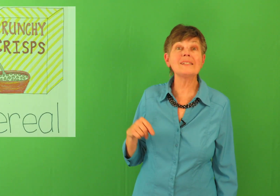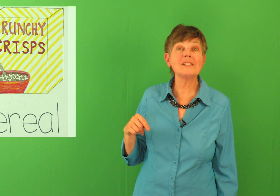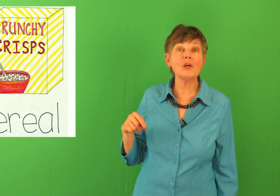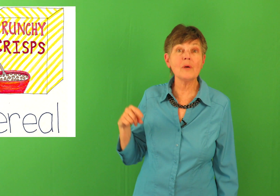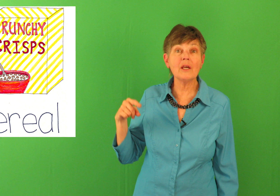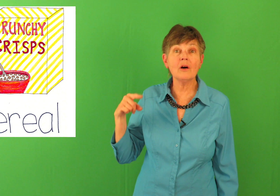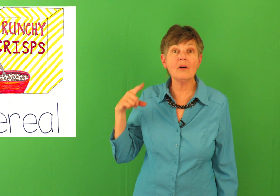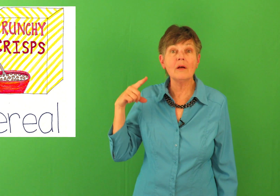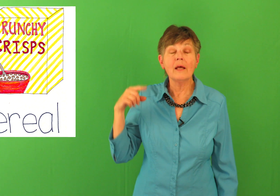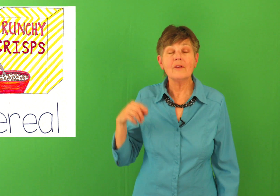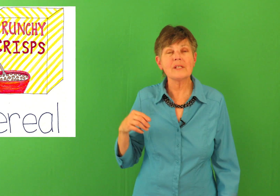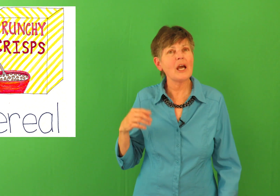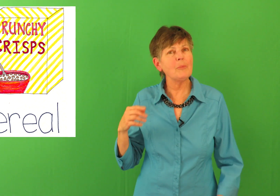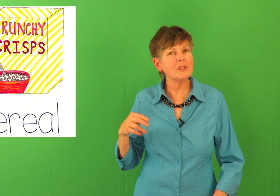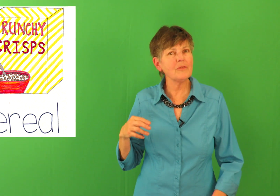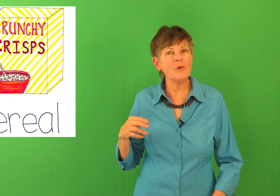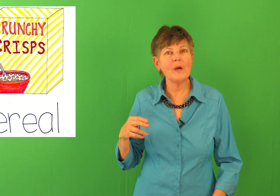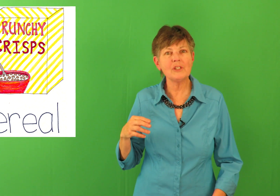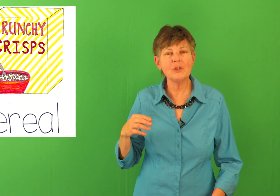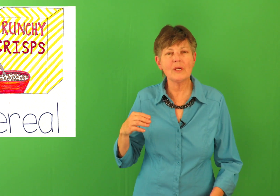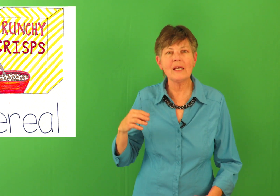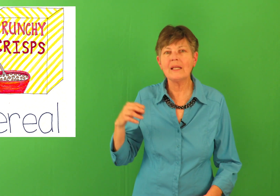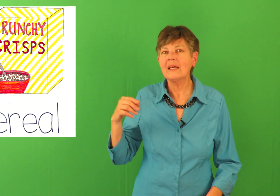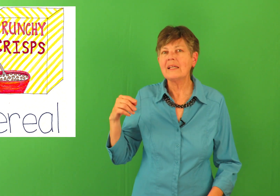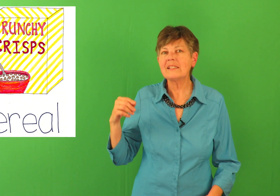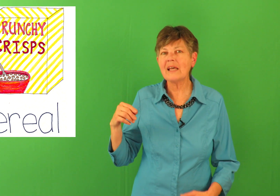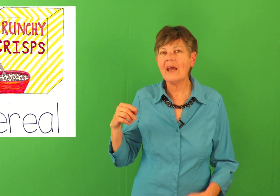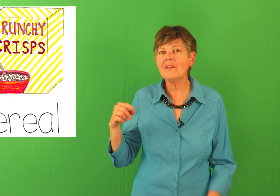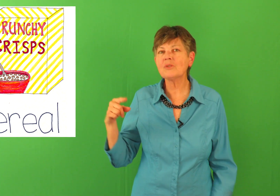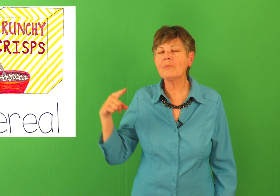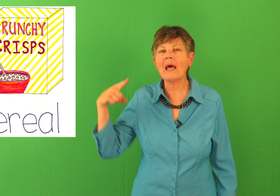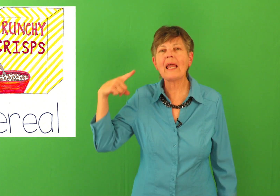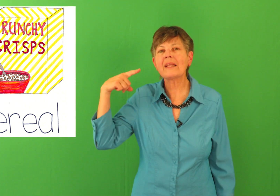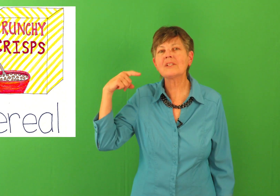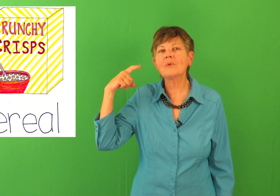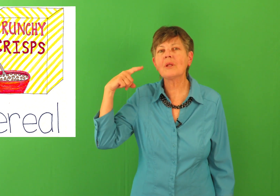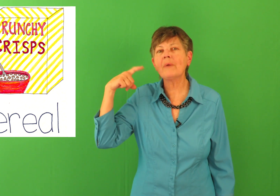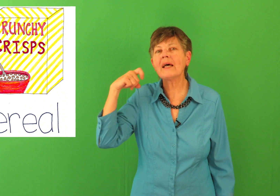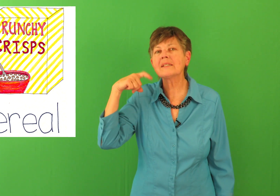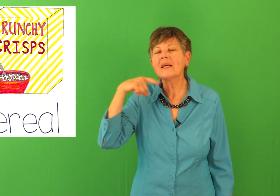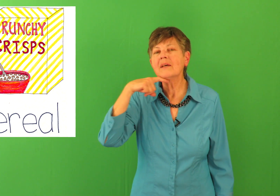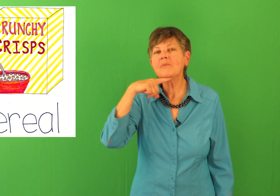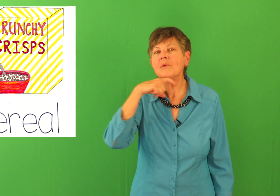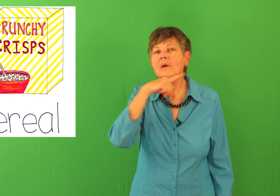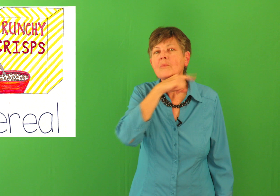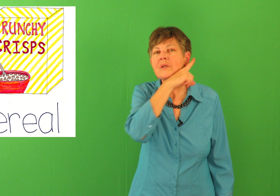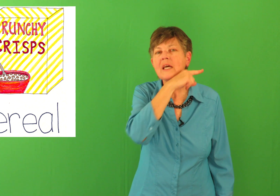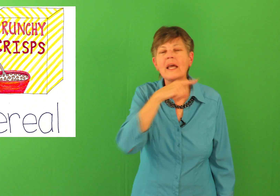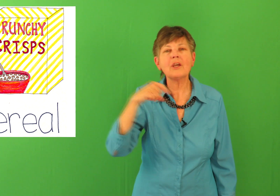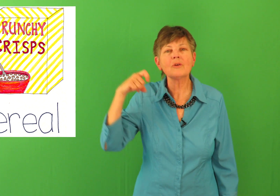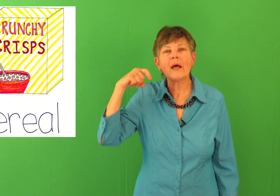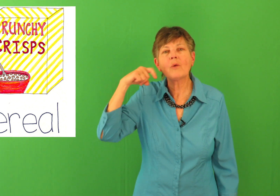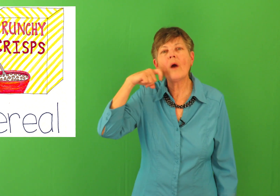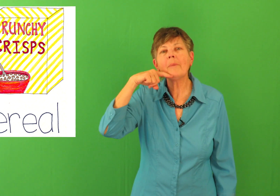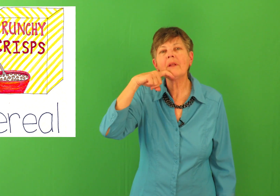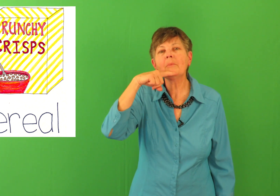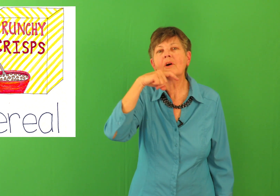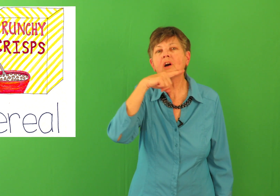cereal there's a couple different ways you can sign this one by like this one the best pretend like you're like wiping the milk